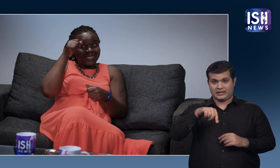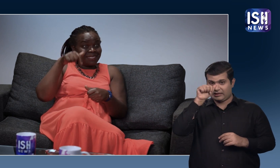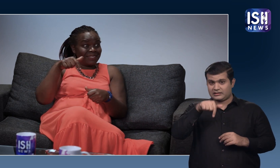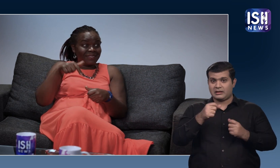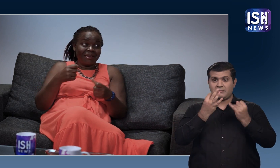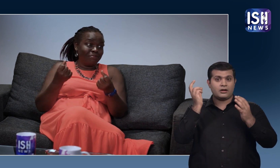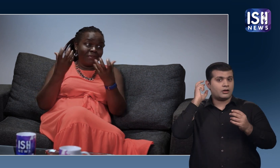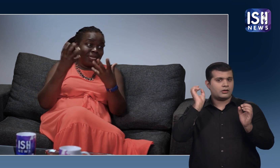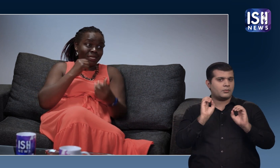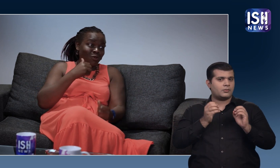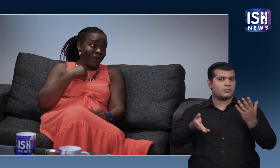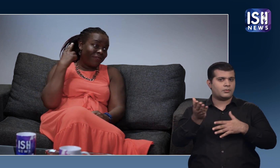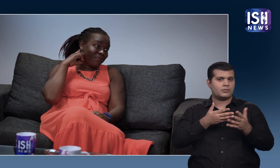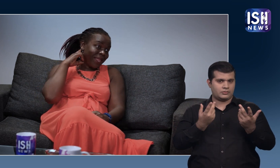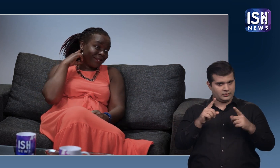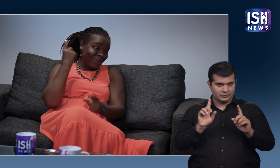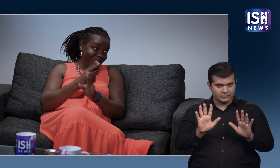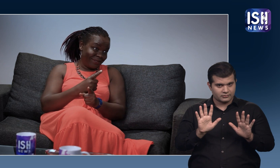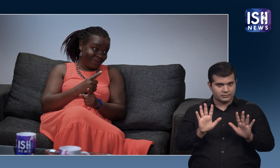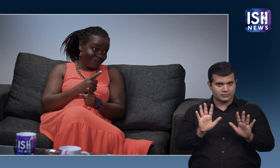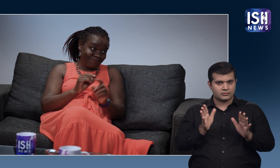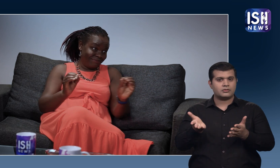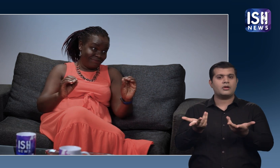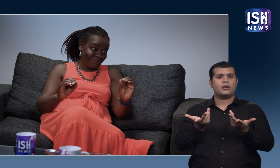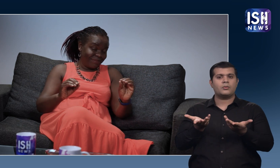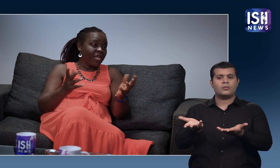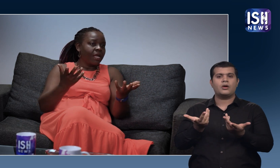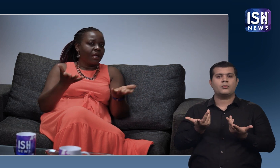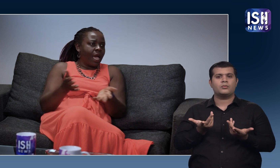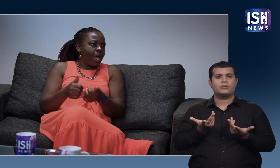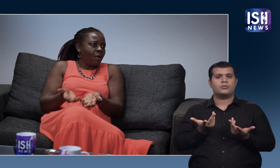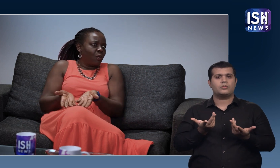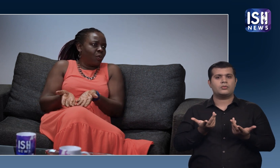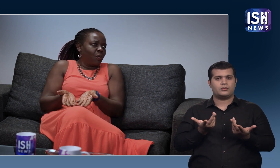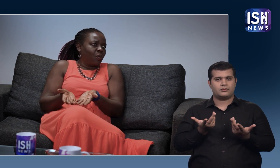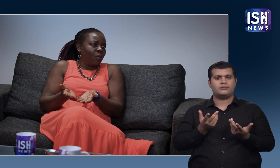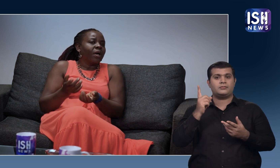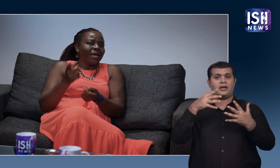In India, many don't have Implants, right? So, how will they understand?